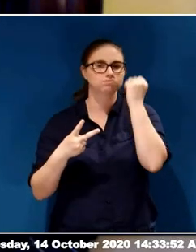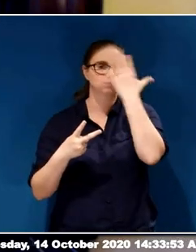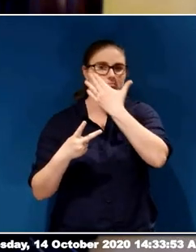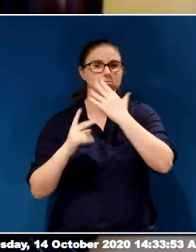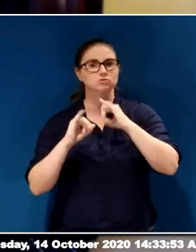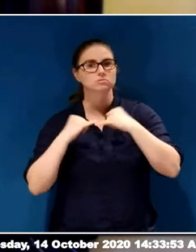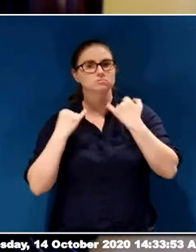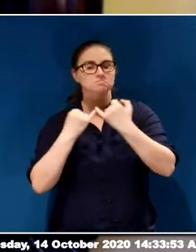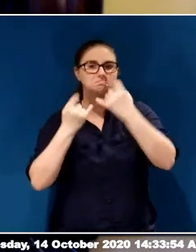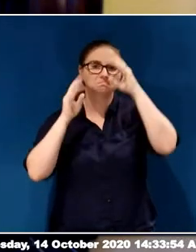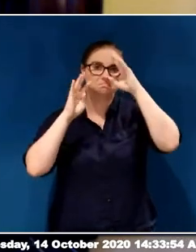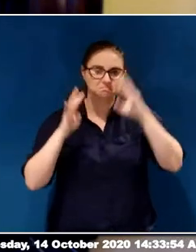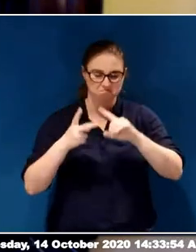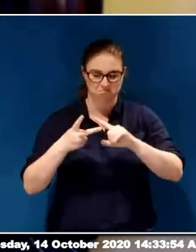adjustments for disability.